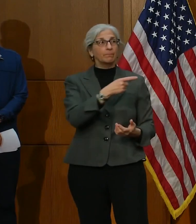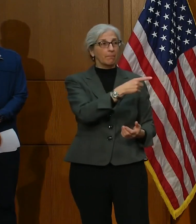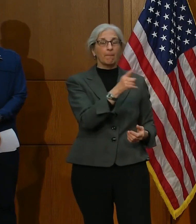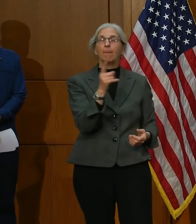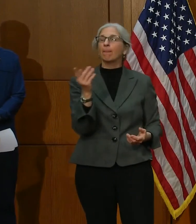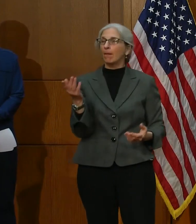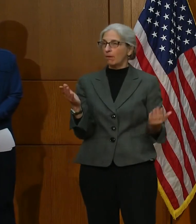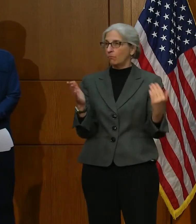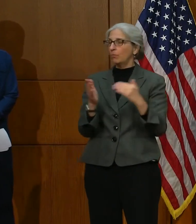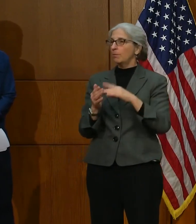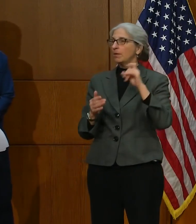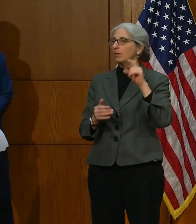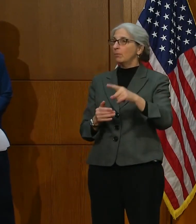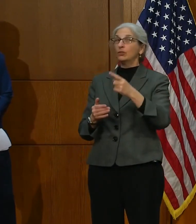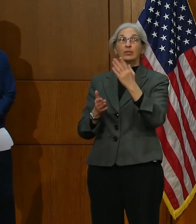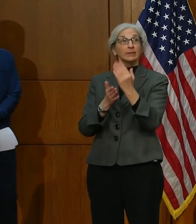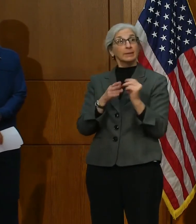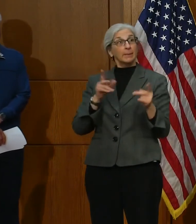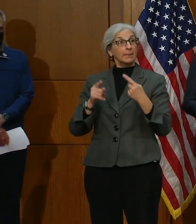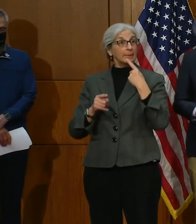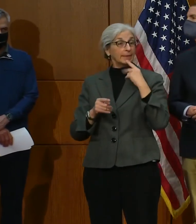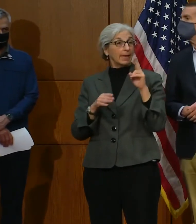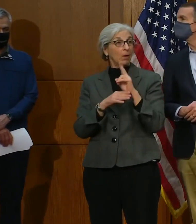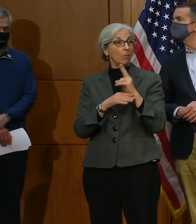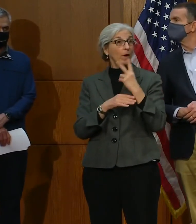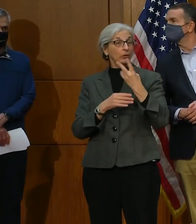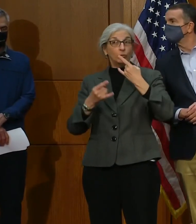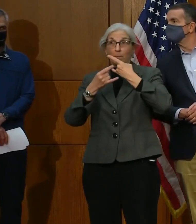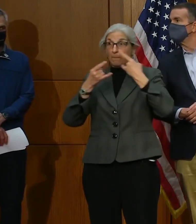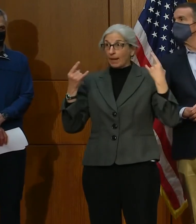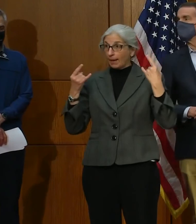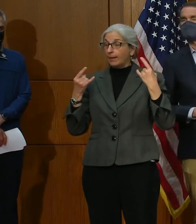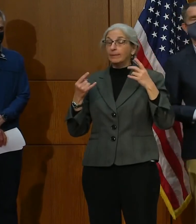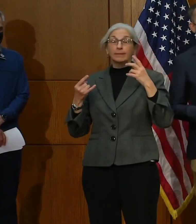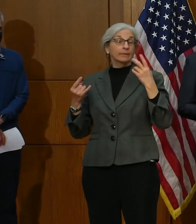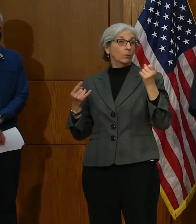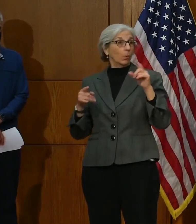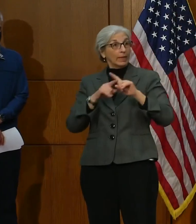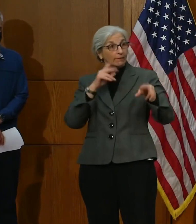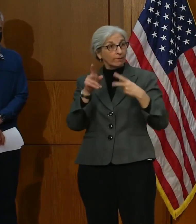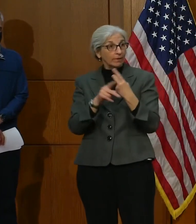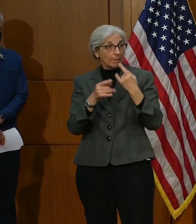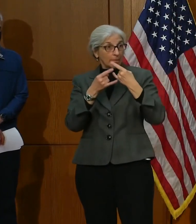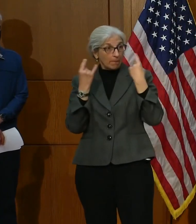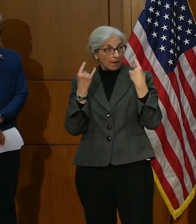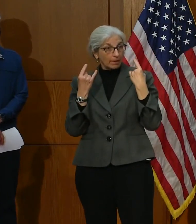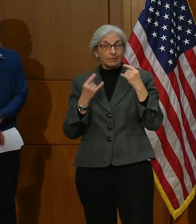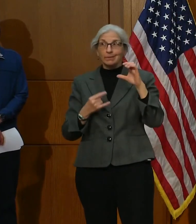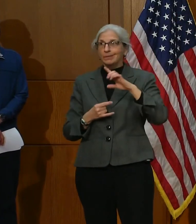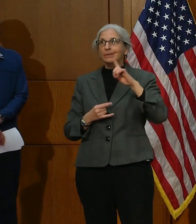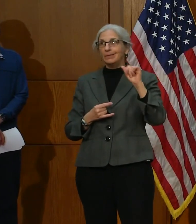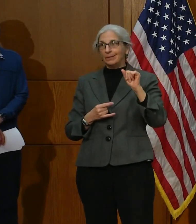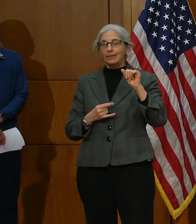TO ISSUE ANY GUIDANCE NEEDED OR THE QUESTION IS, SOME EXPERTS HAVE SAID, WHERE TWO MASKS OR